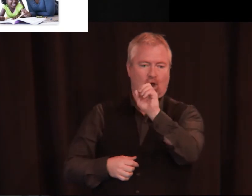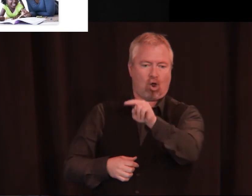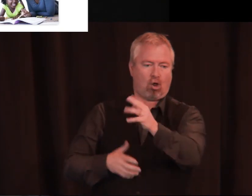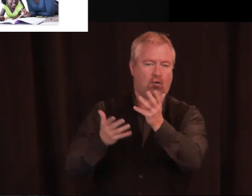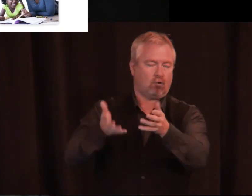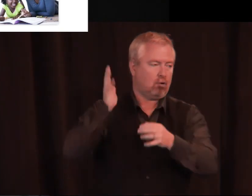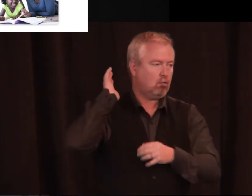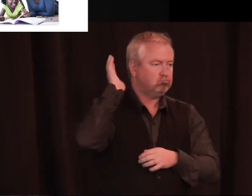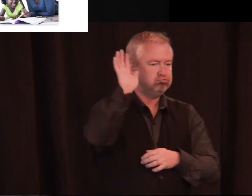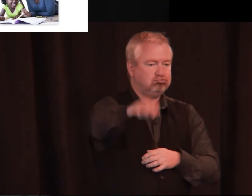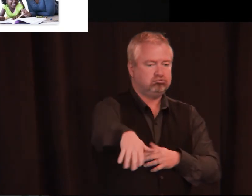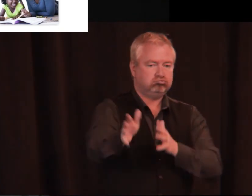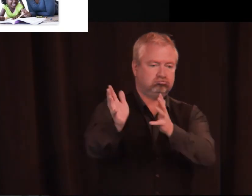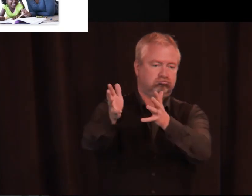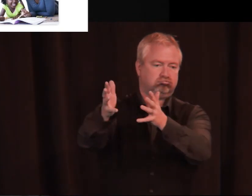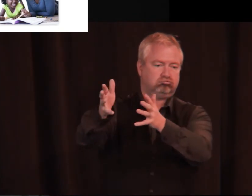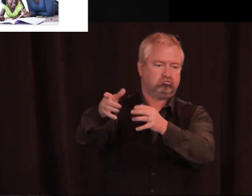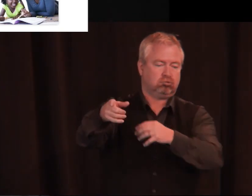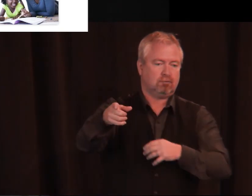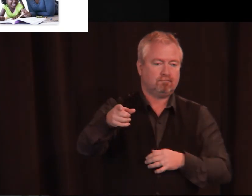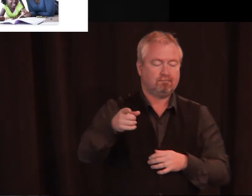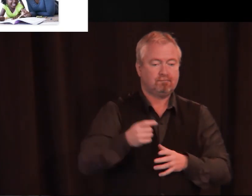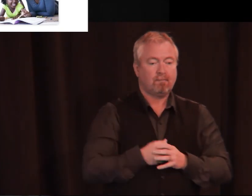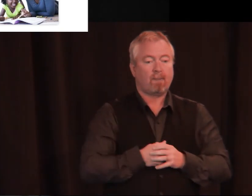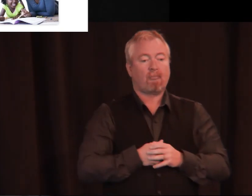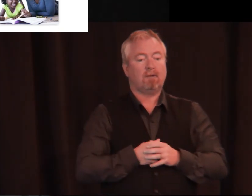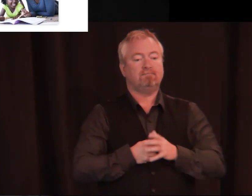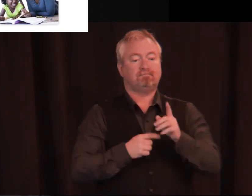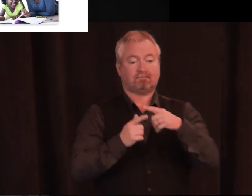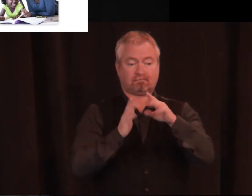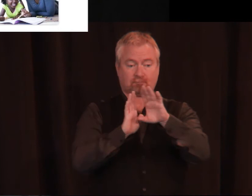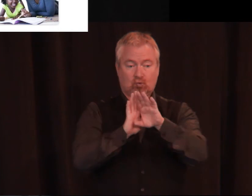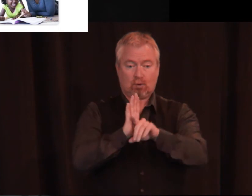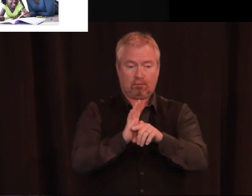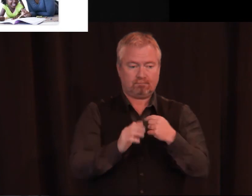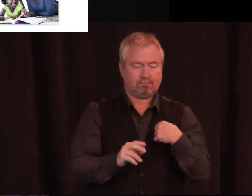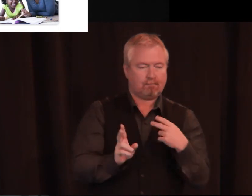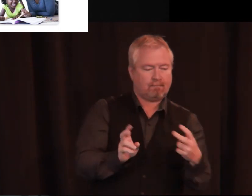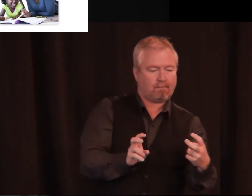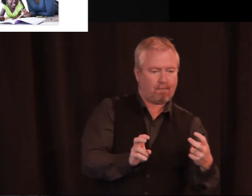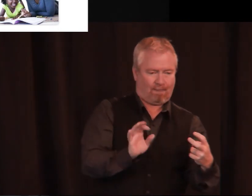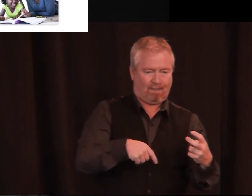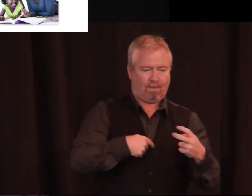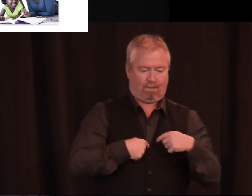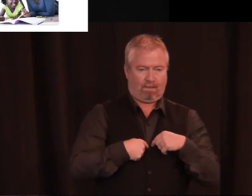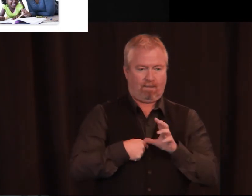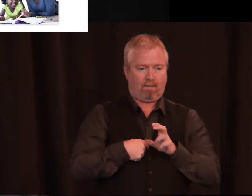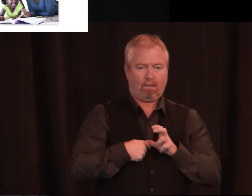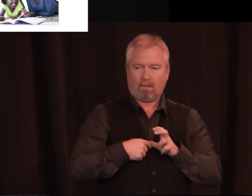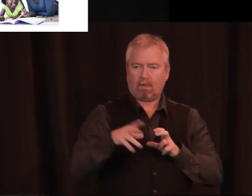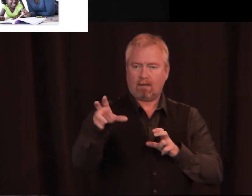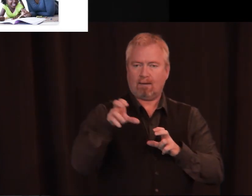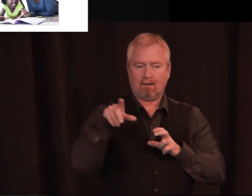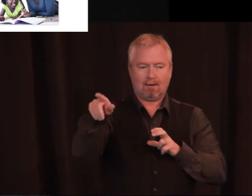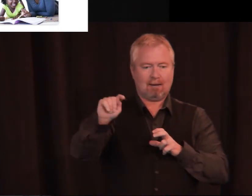a source of background noise, we can record that with that Lena device, those families tended to have less conversational turns.